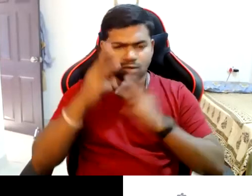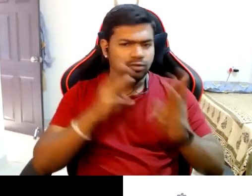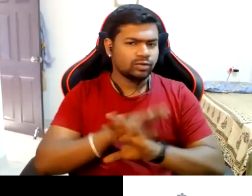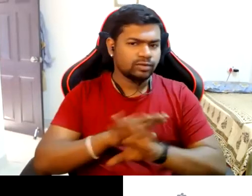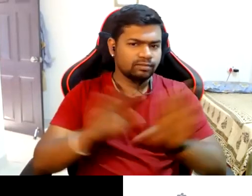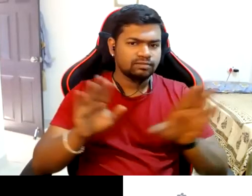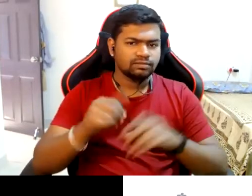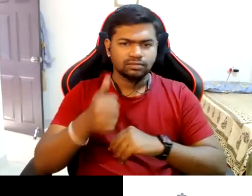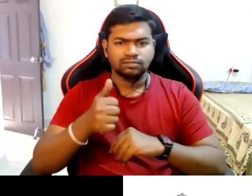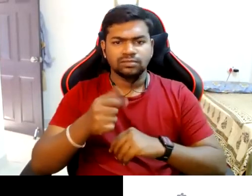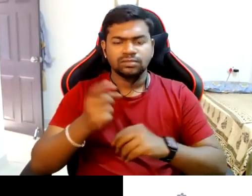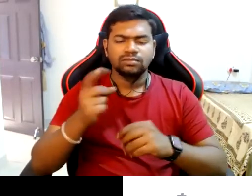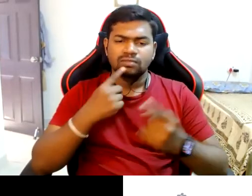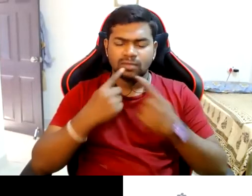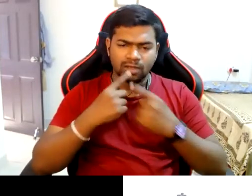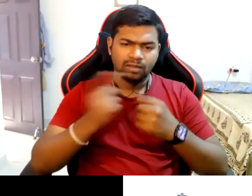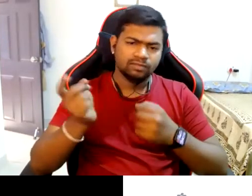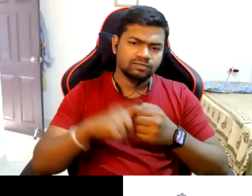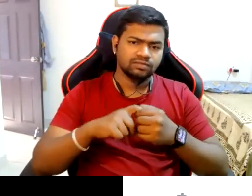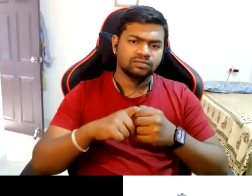you've got another interview if you have any problem,